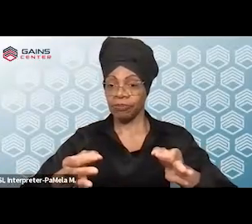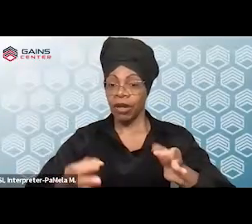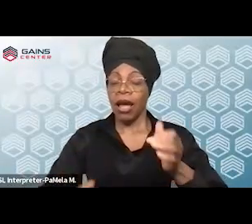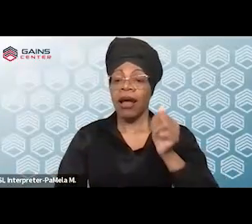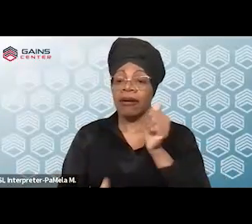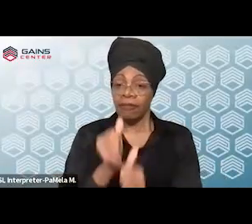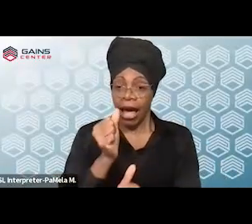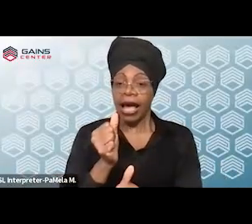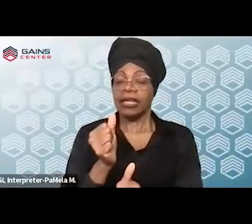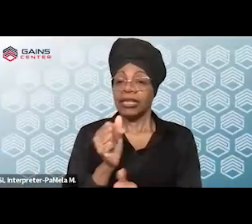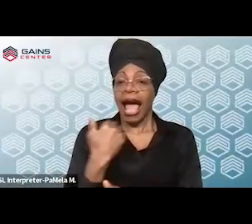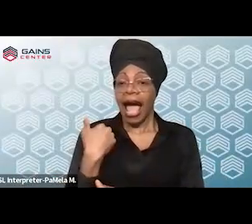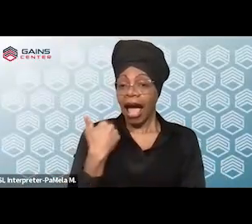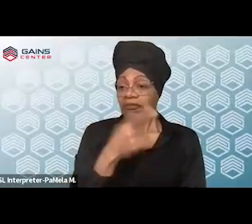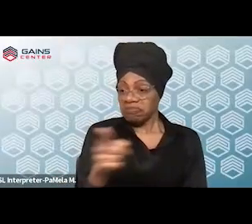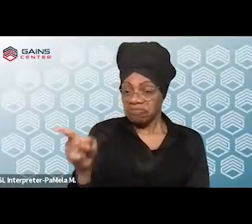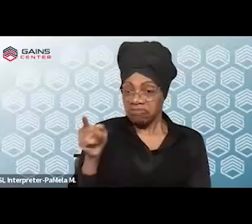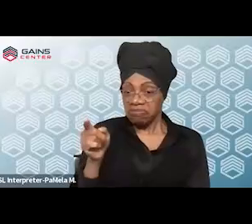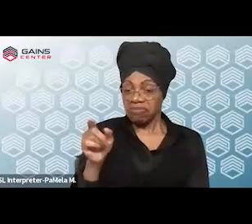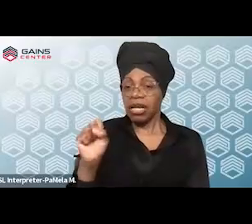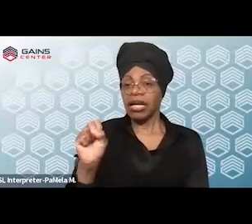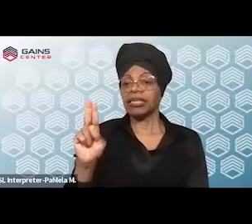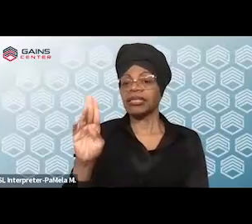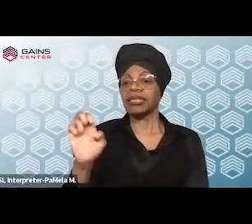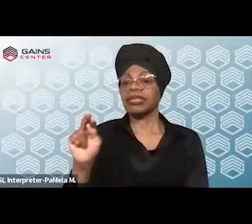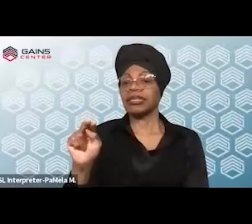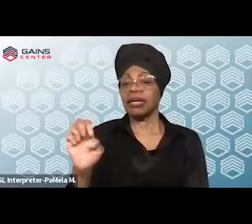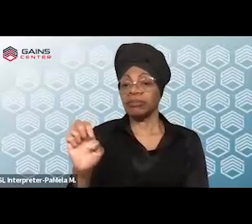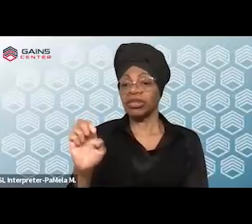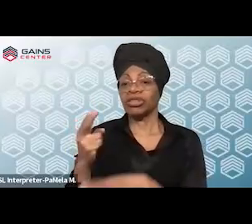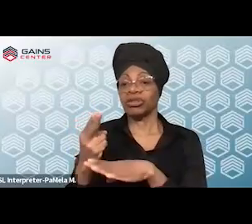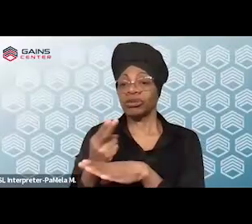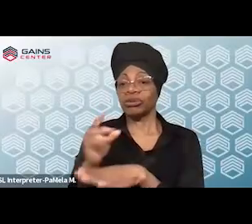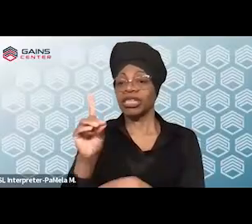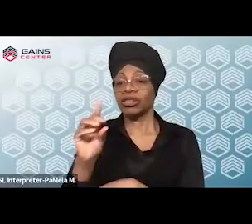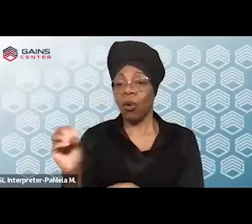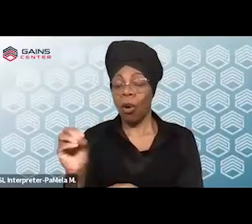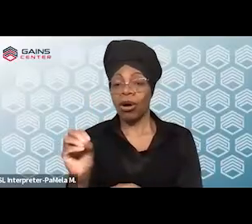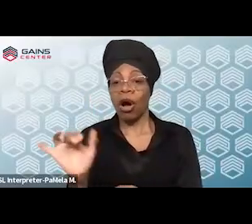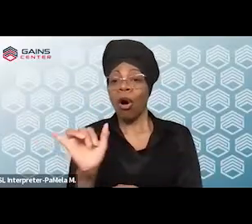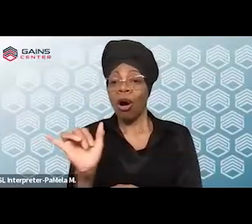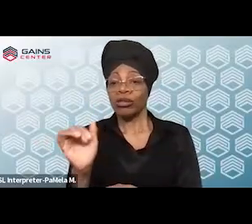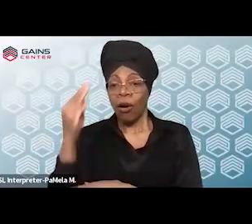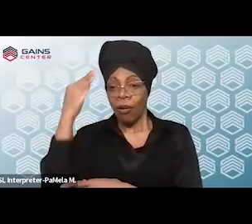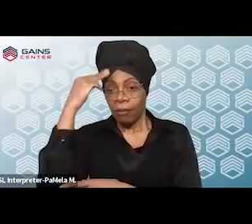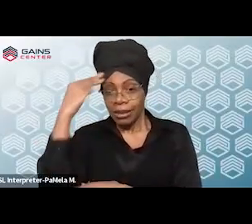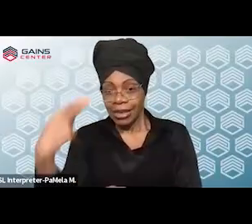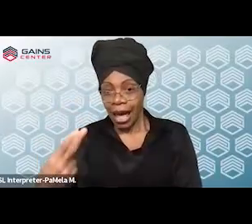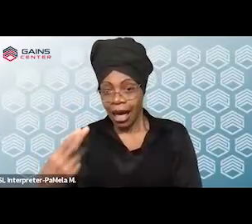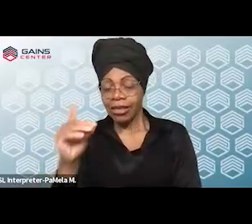have a substance use disorder and/or other mental health or behavioral health disorders, have a trauma history.